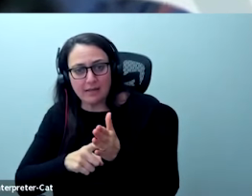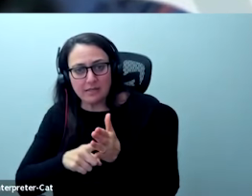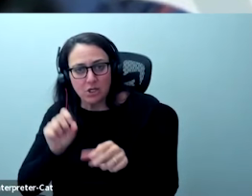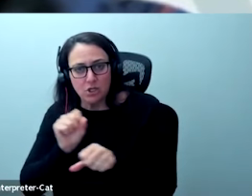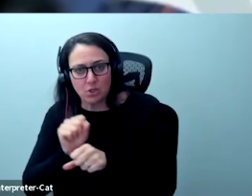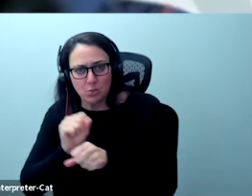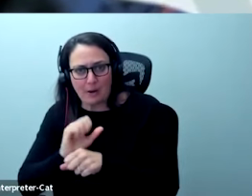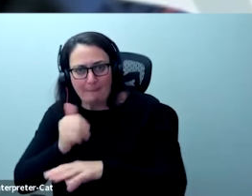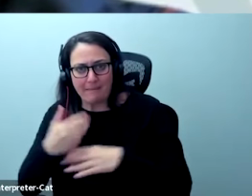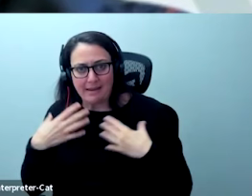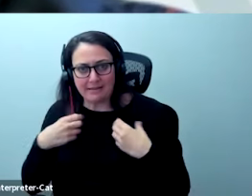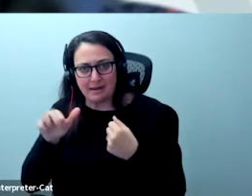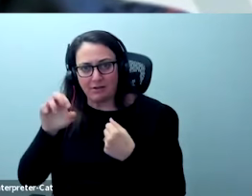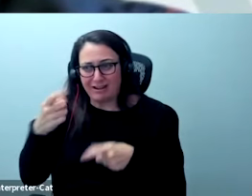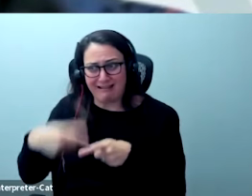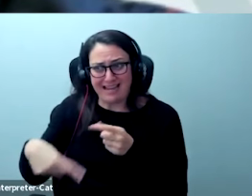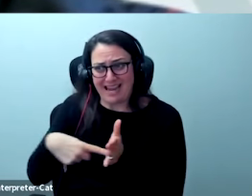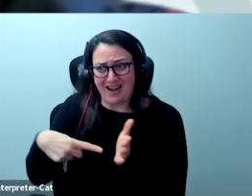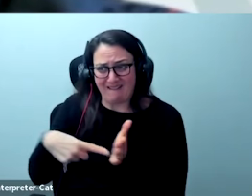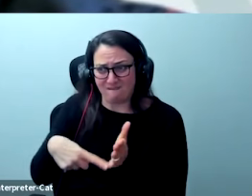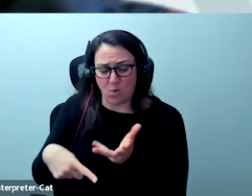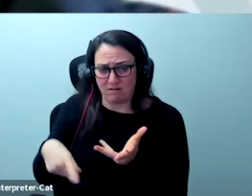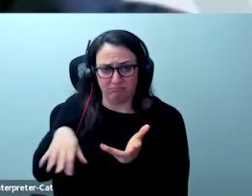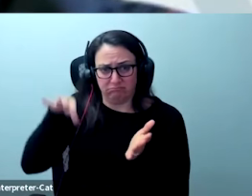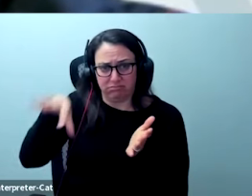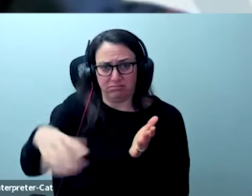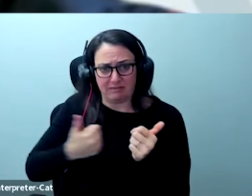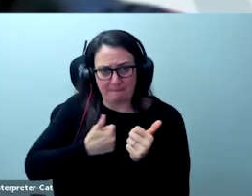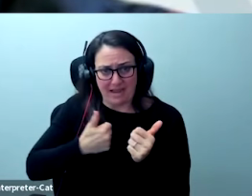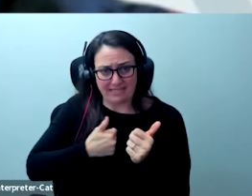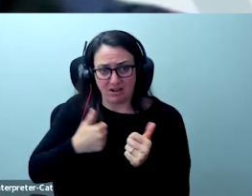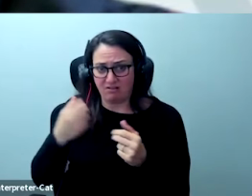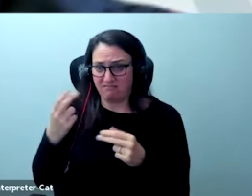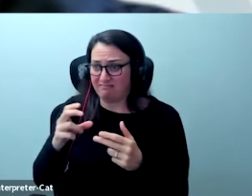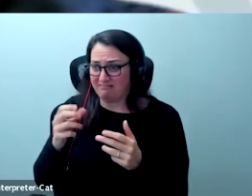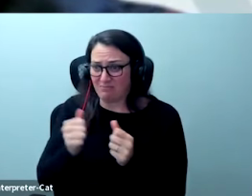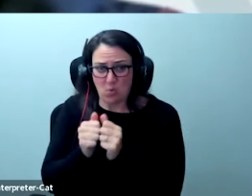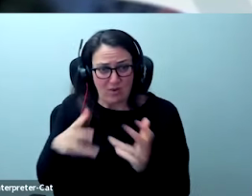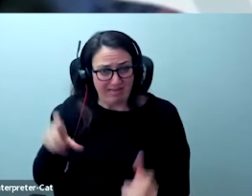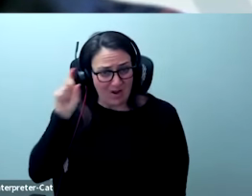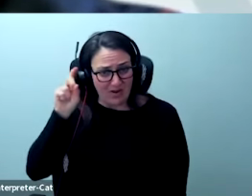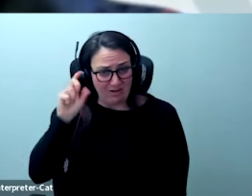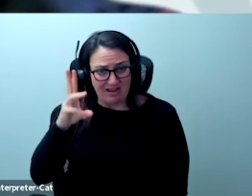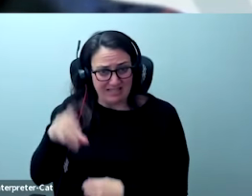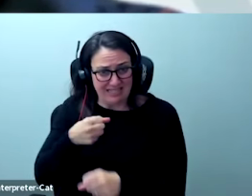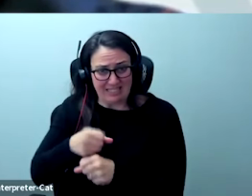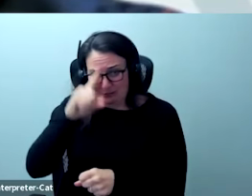"And I would never be able to pay for this out of pocket, "I went without hearing aids for six years "because a lack of access to tech,